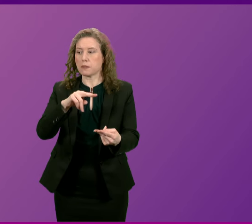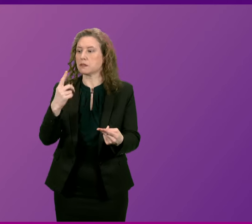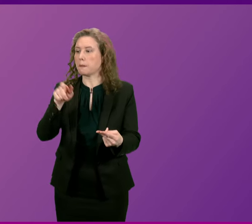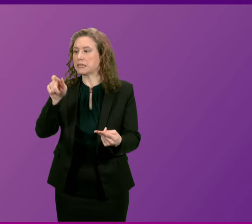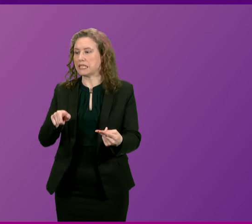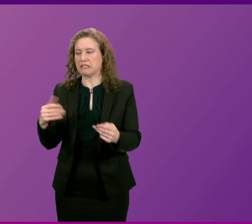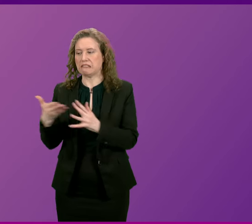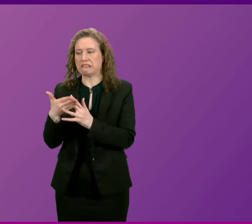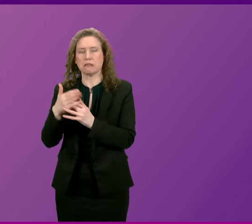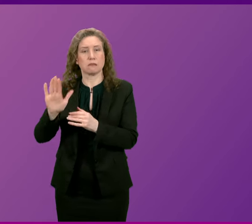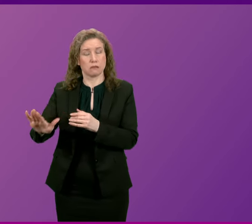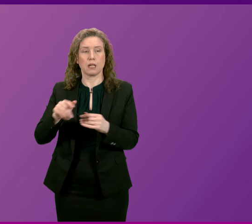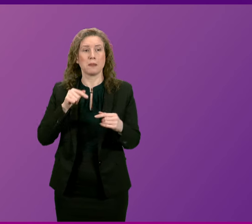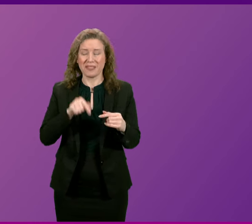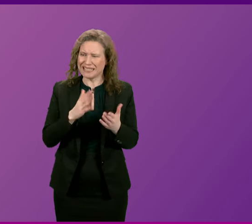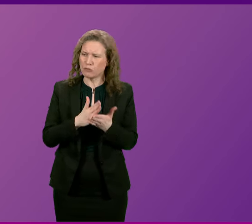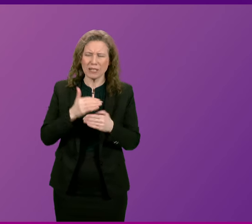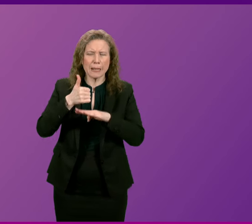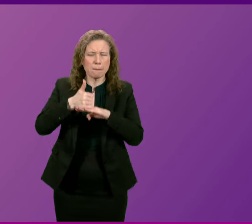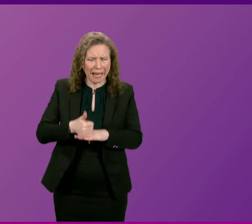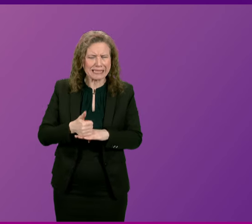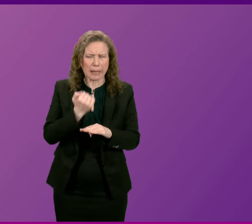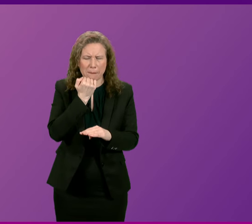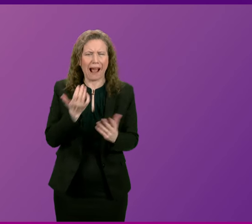This is elementary arithmetic, Mr Hoy, and we are going to have to go through